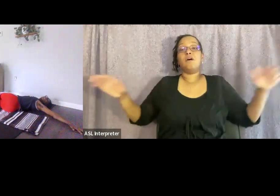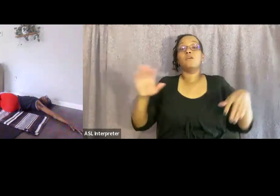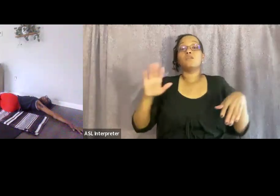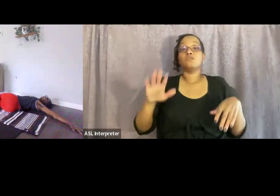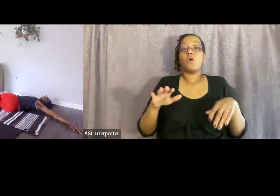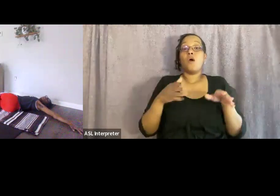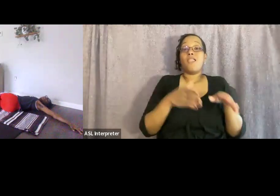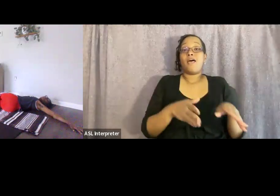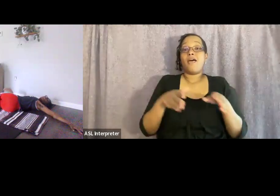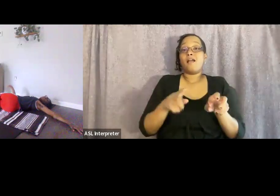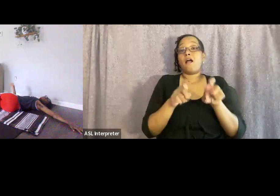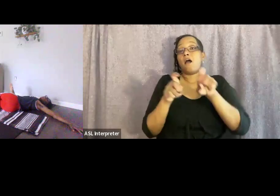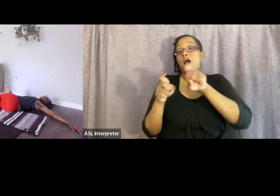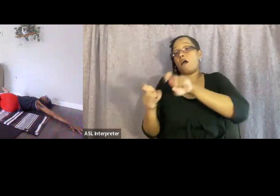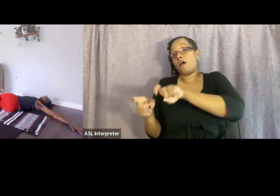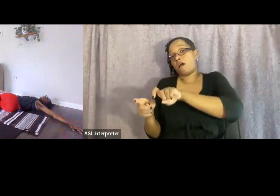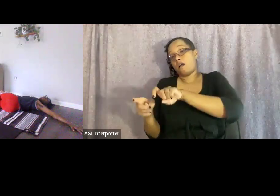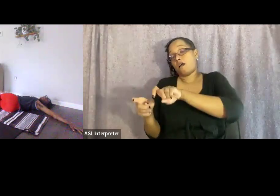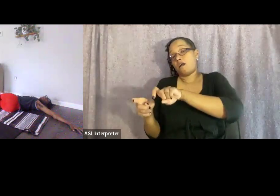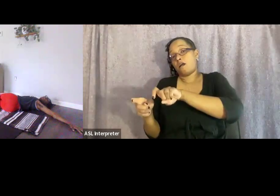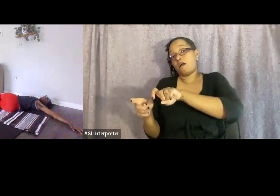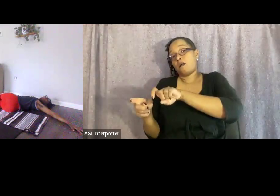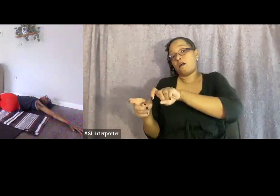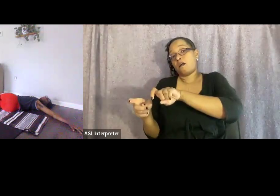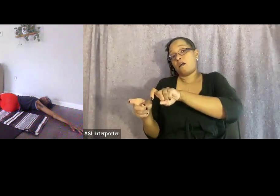Right? And if you're on your back, you can place a hand on your top leg.